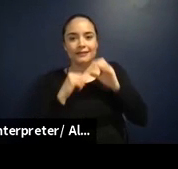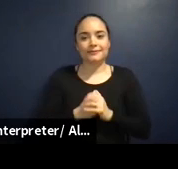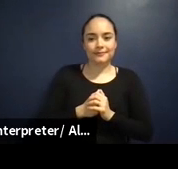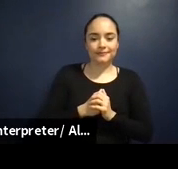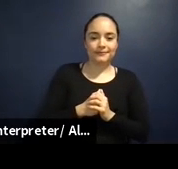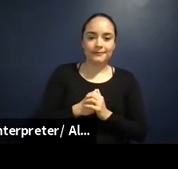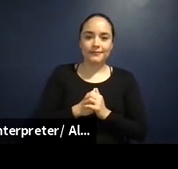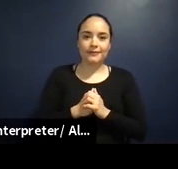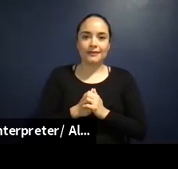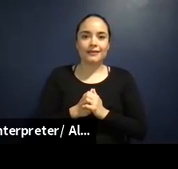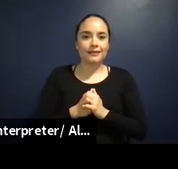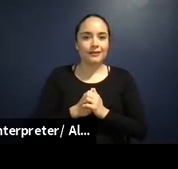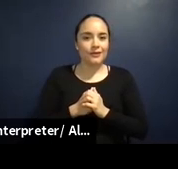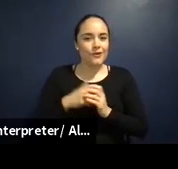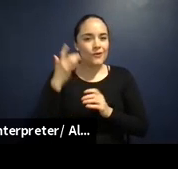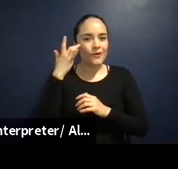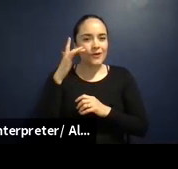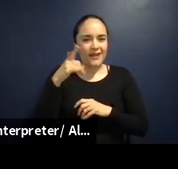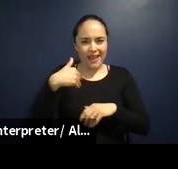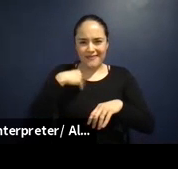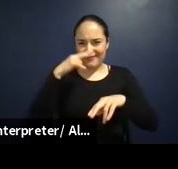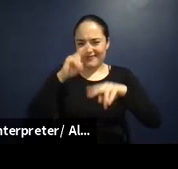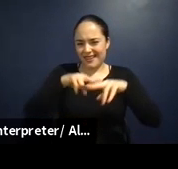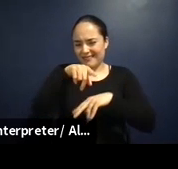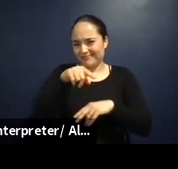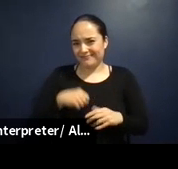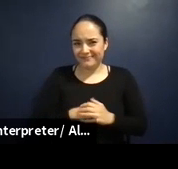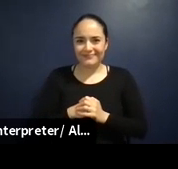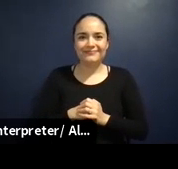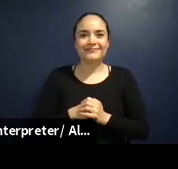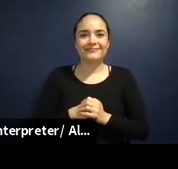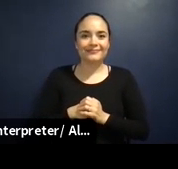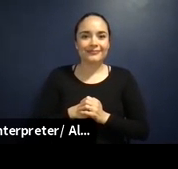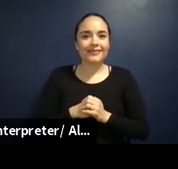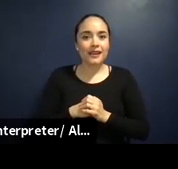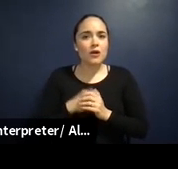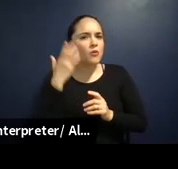gold crystals because gold is squishy? [Kim]: It is squishy. It is a squishy mineral. It